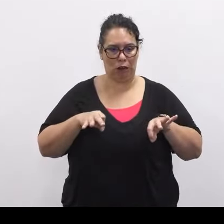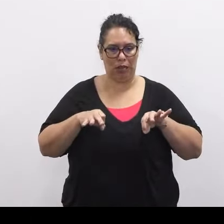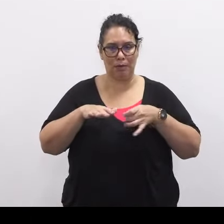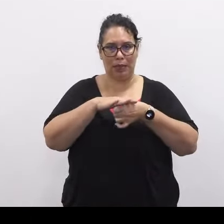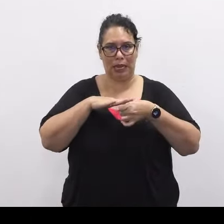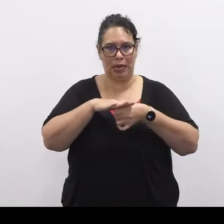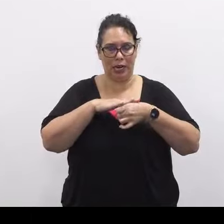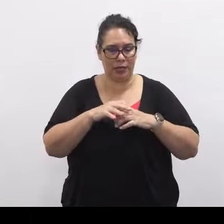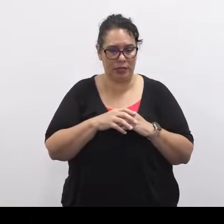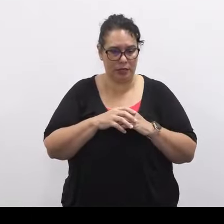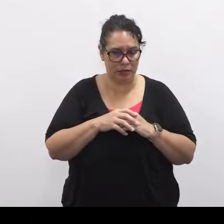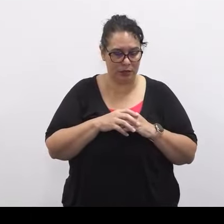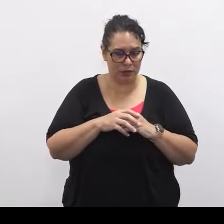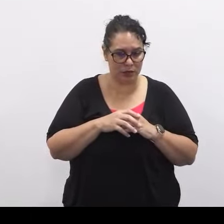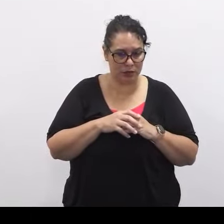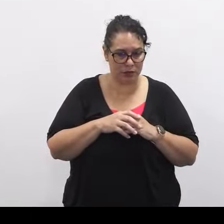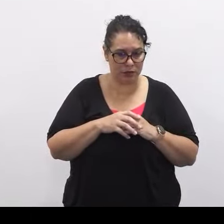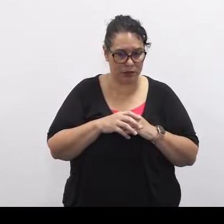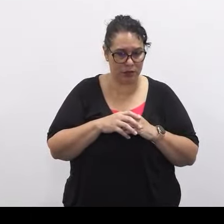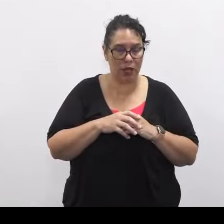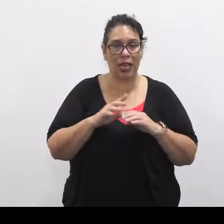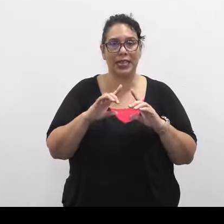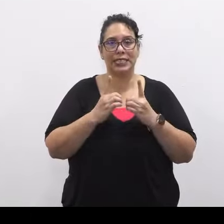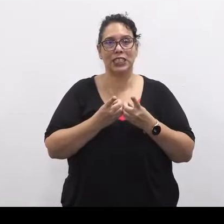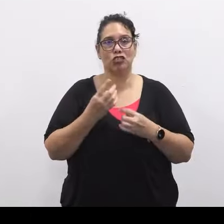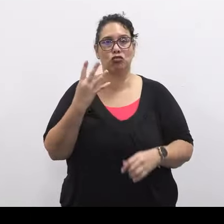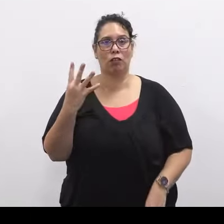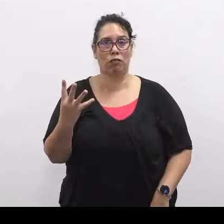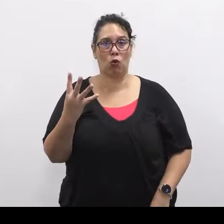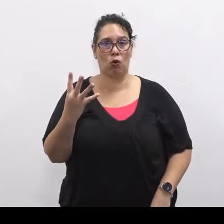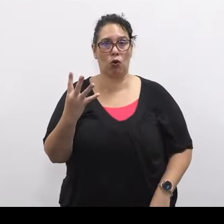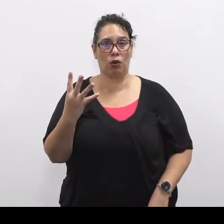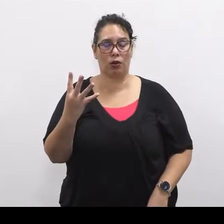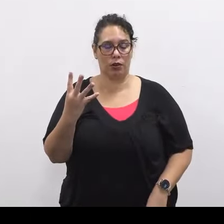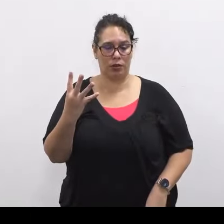So here from District 4 to District 2,